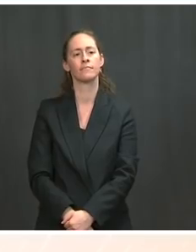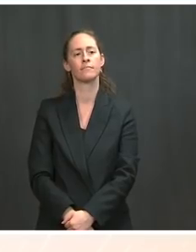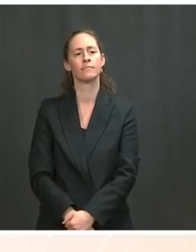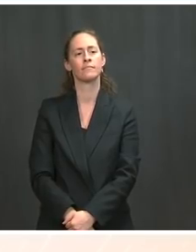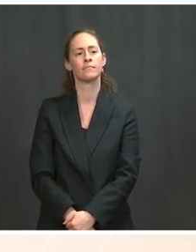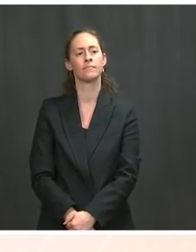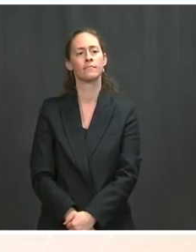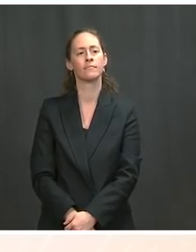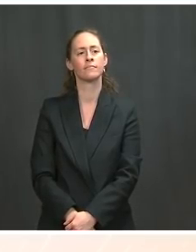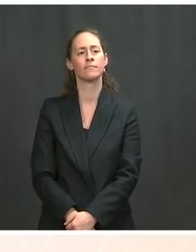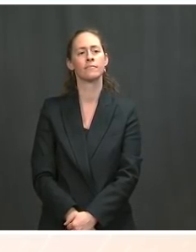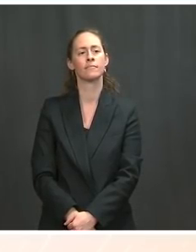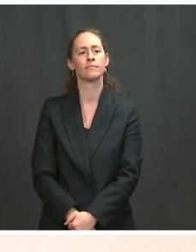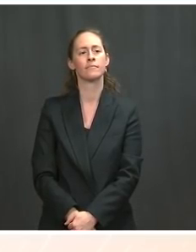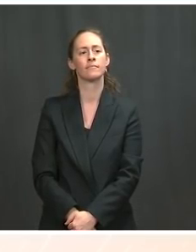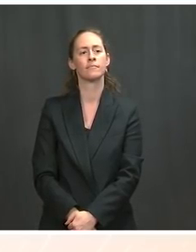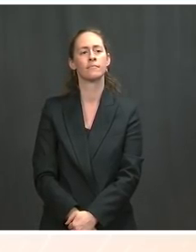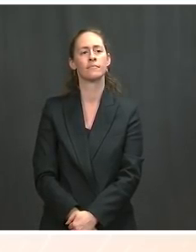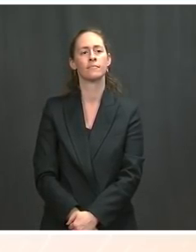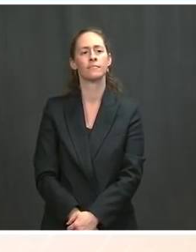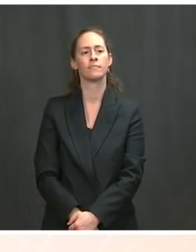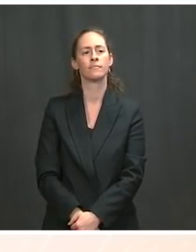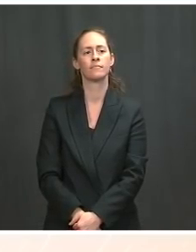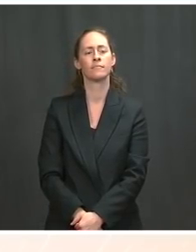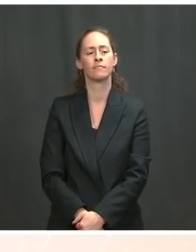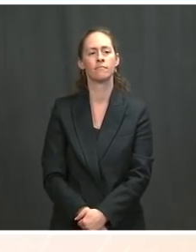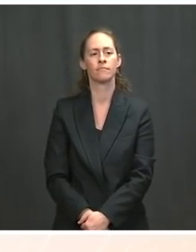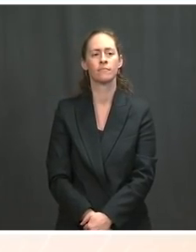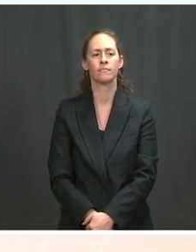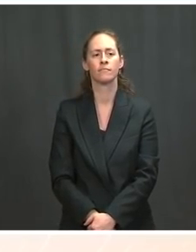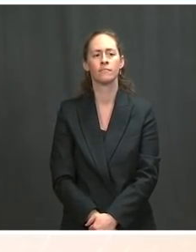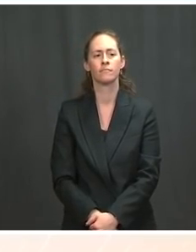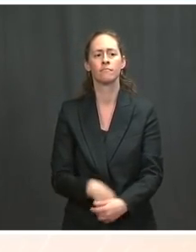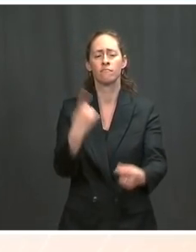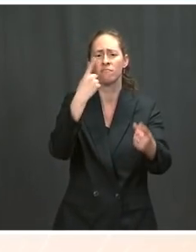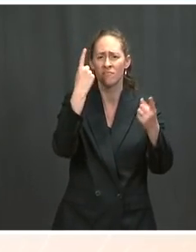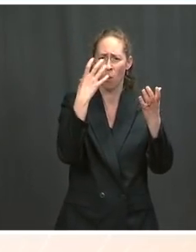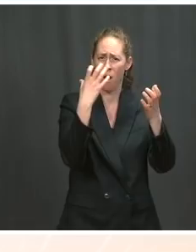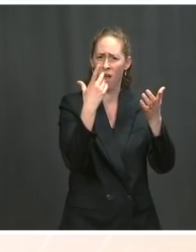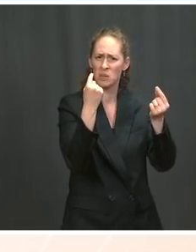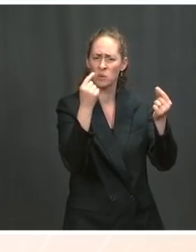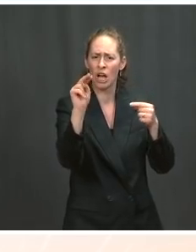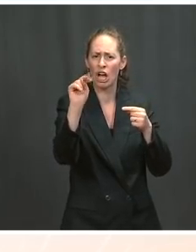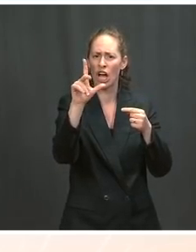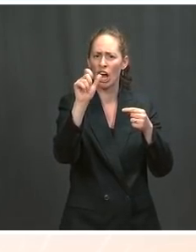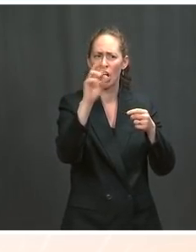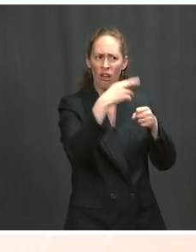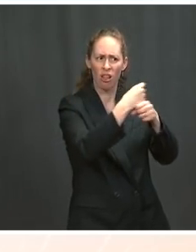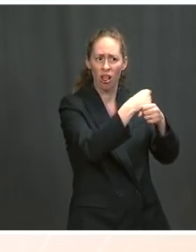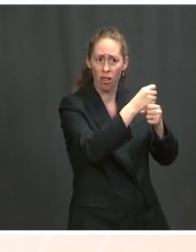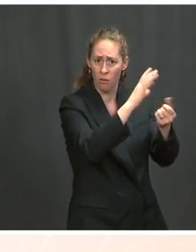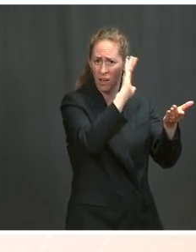Ms. Psaki: We regularly brief our Israeli counterparts on our ongoing negotiations and discussions with Iran.